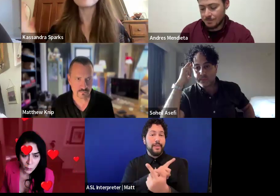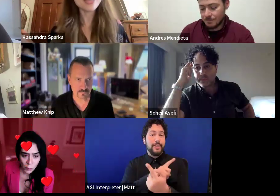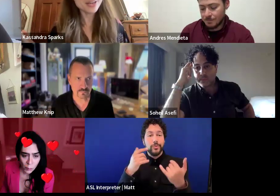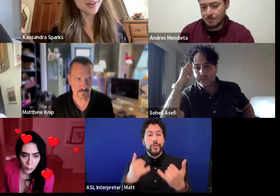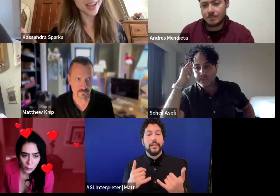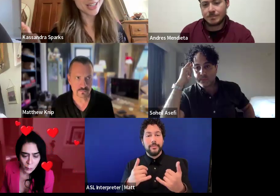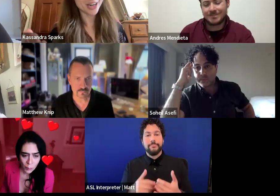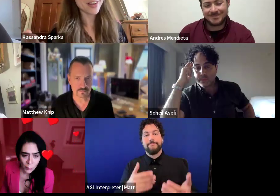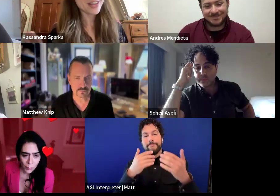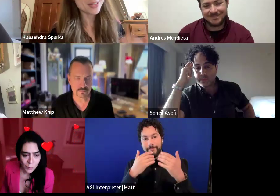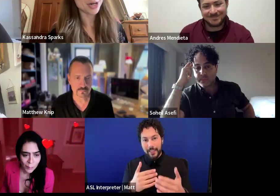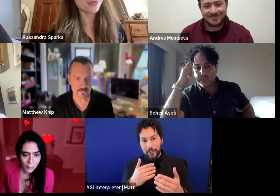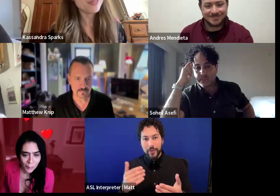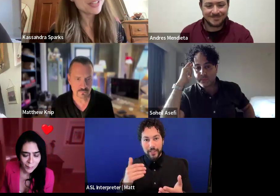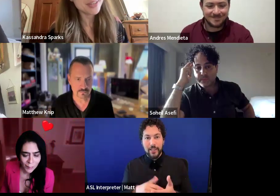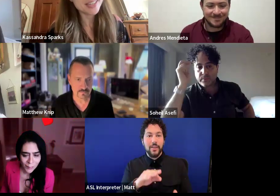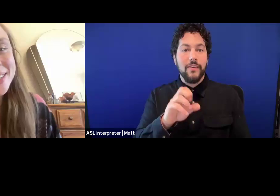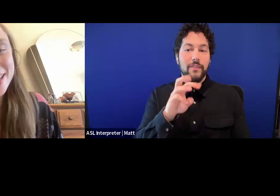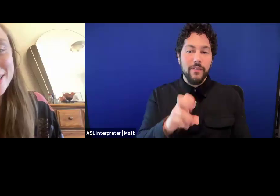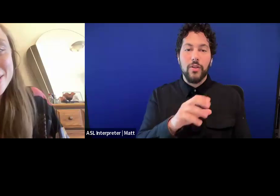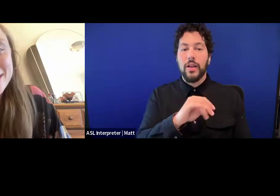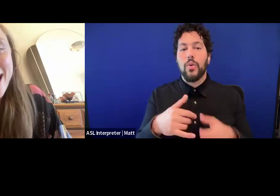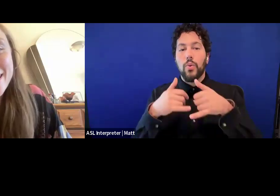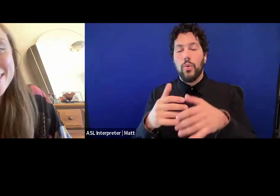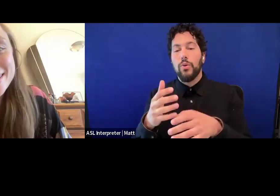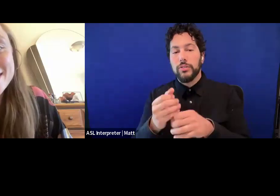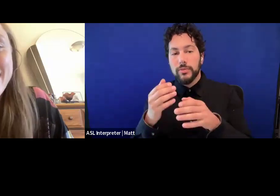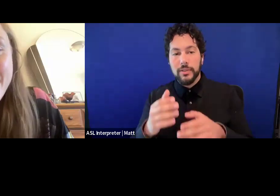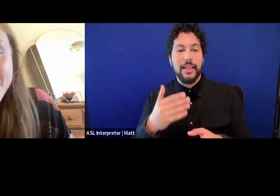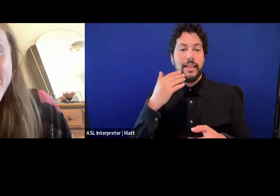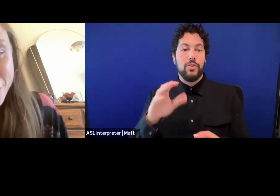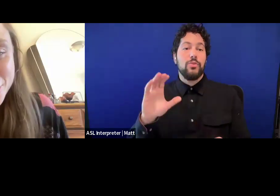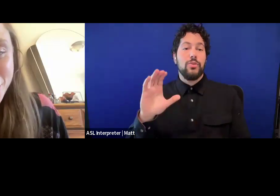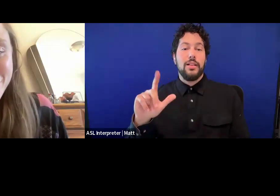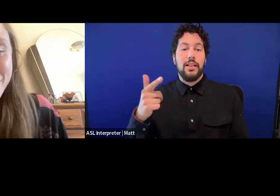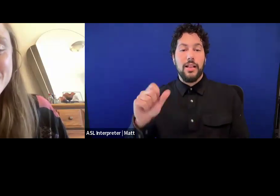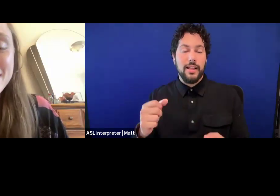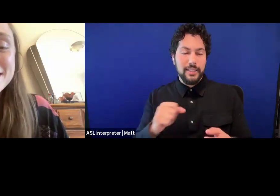Thank you again to our fellows and our award recipients, thank you to the CLAGS staff who have supported with this event,